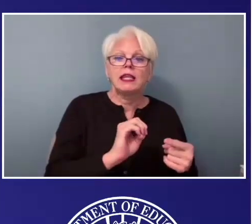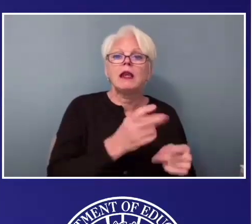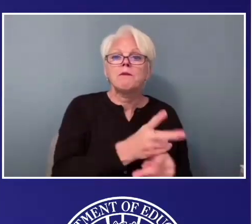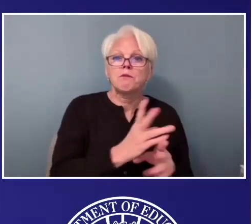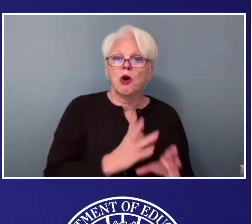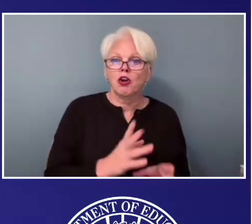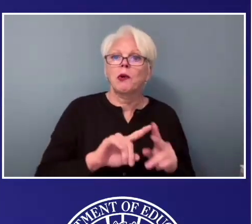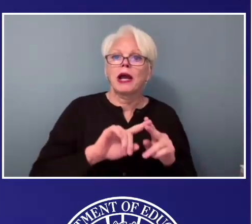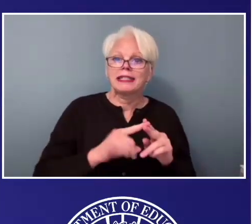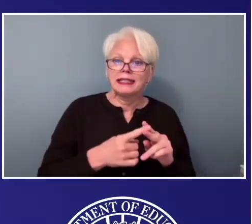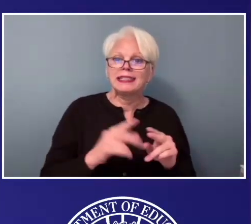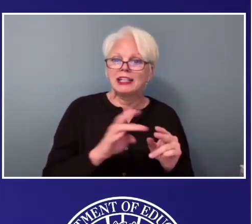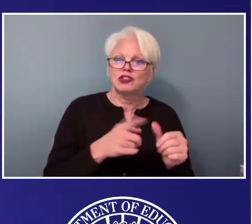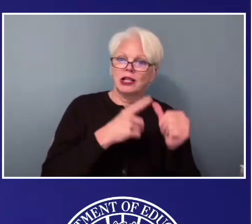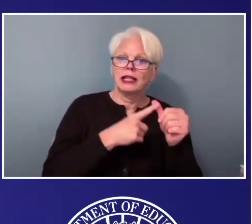plan is should be deleted.